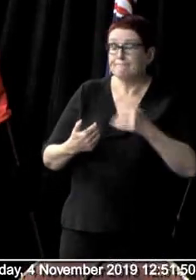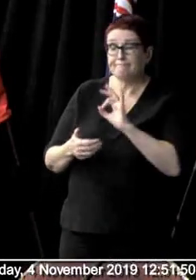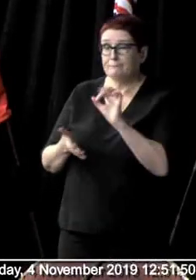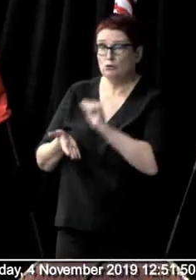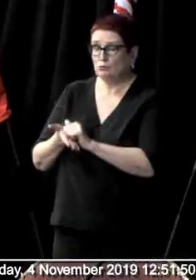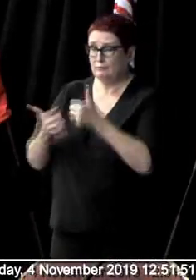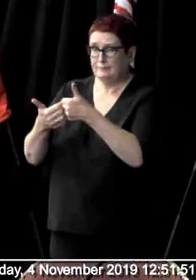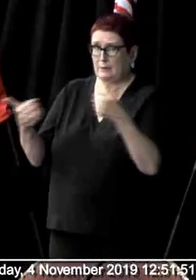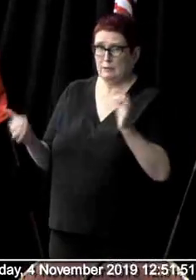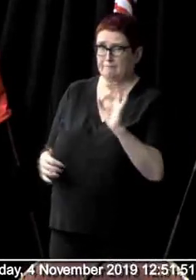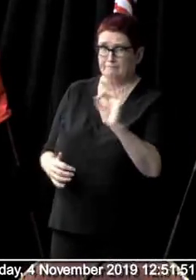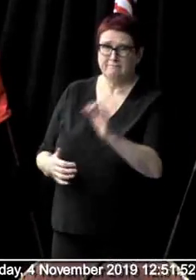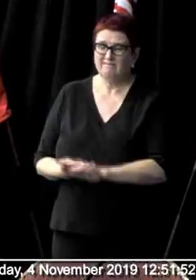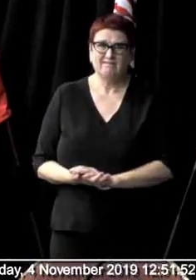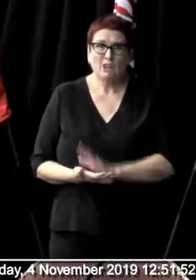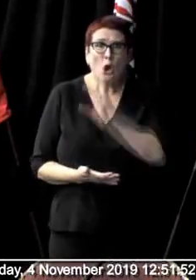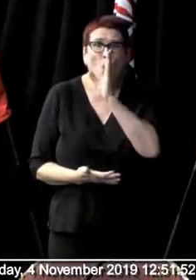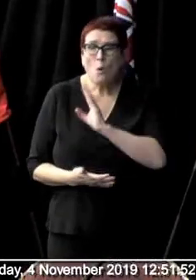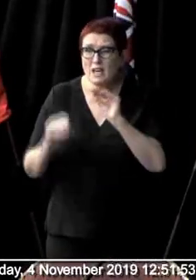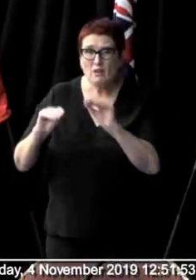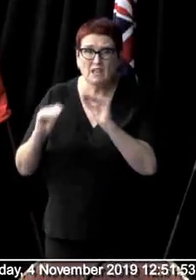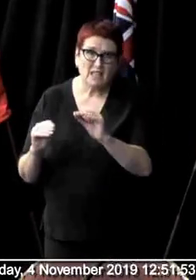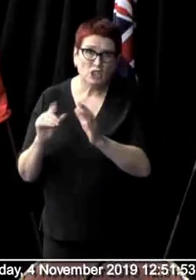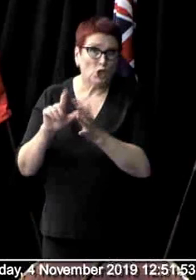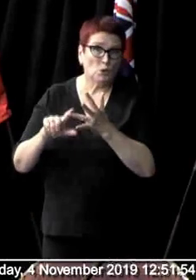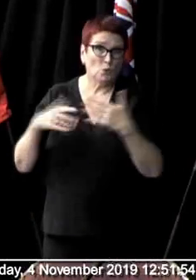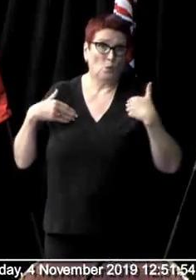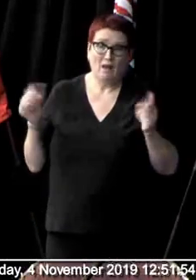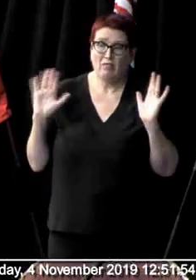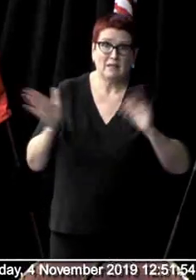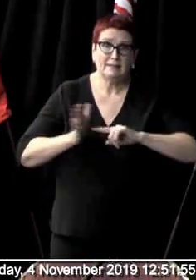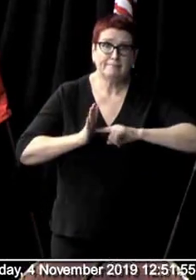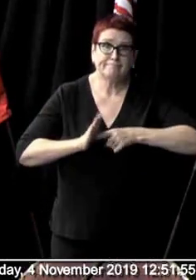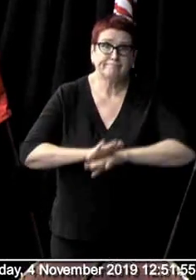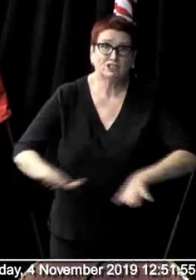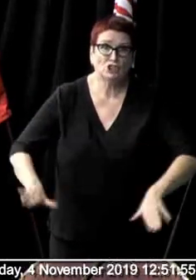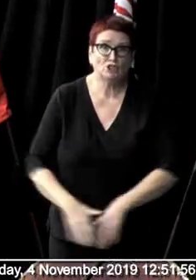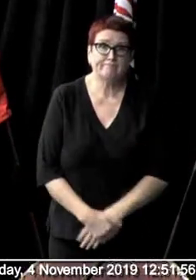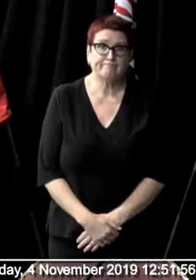And it’s just – it’s good teaching, ordinary teaching done well. Okay.